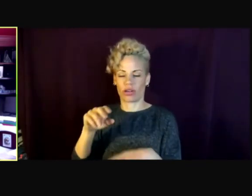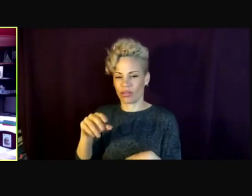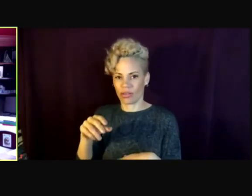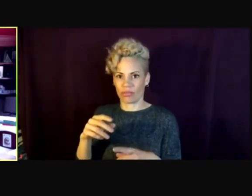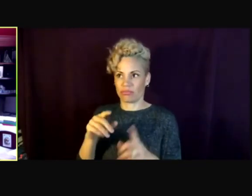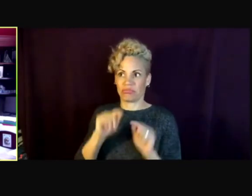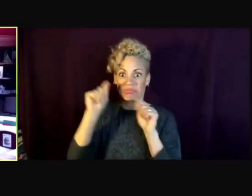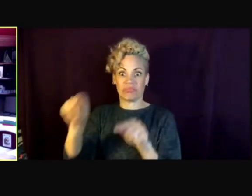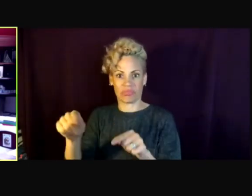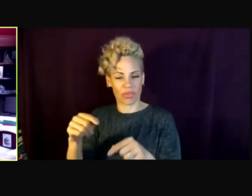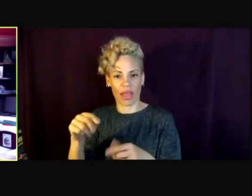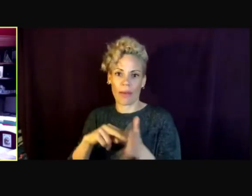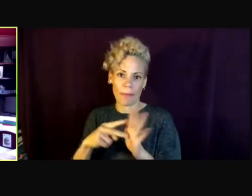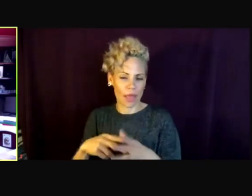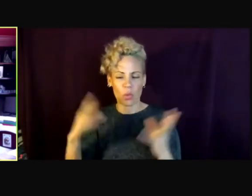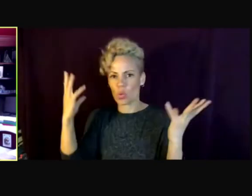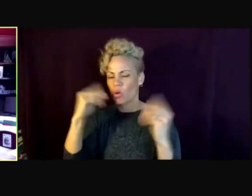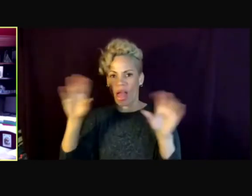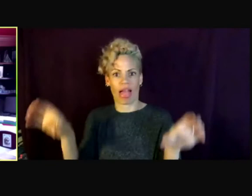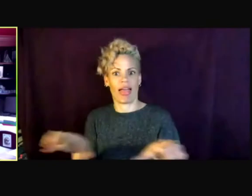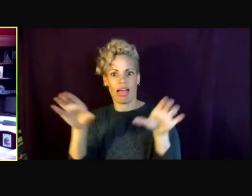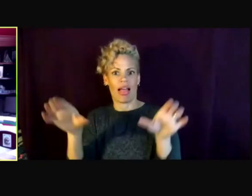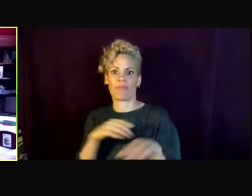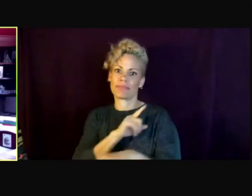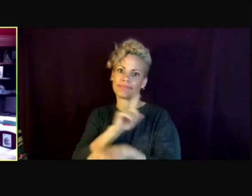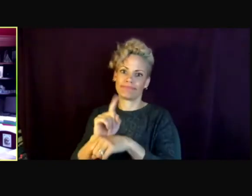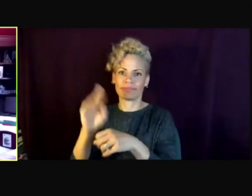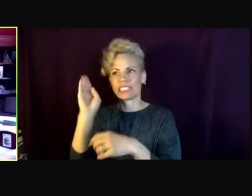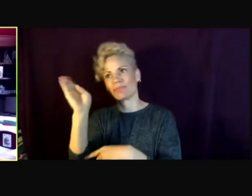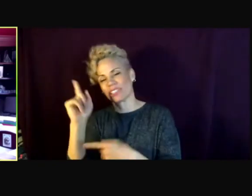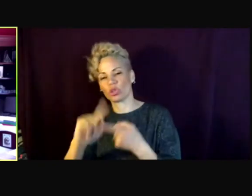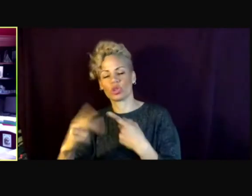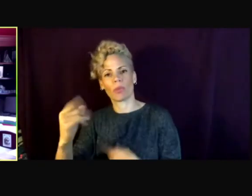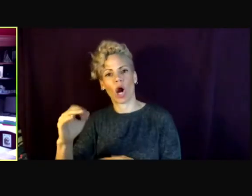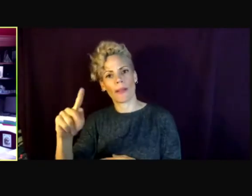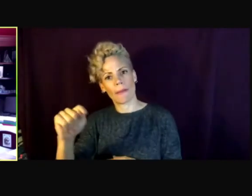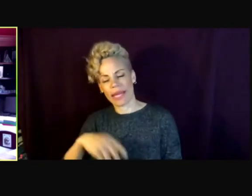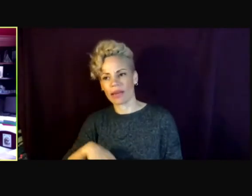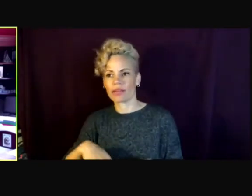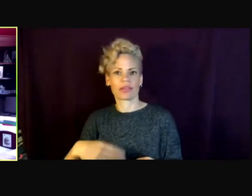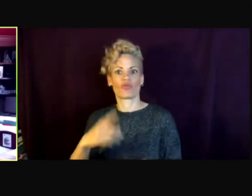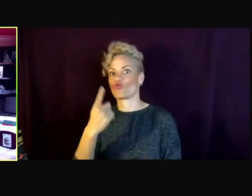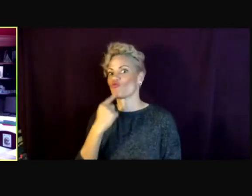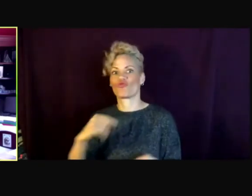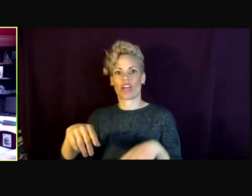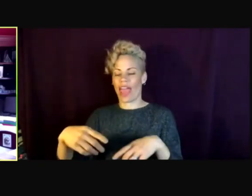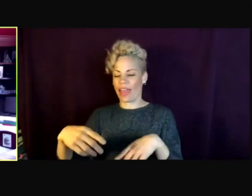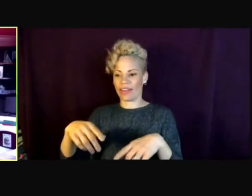and speak to the parliament and all that great stuff. And so that was wonderful.